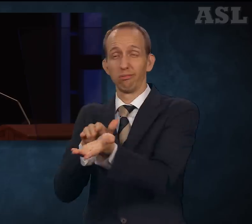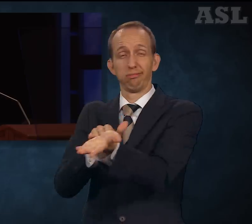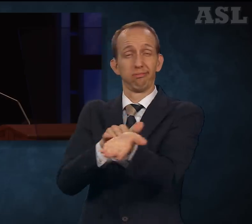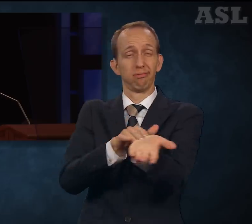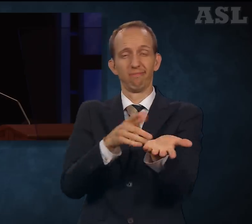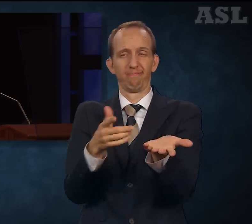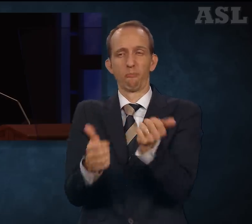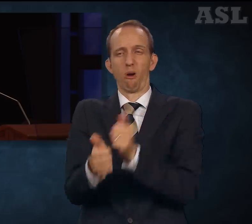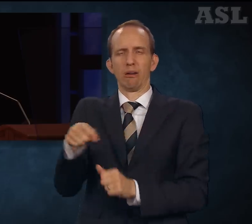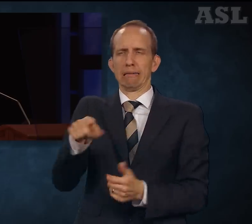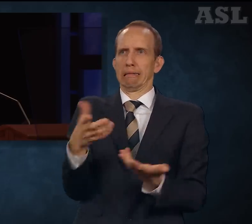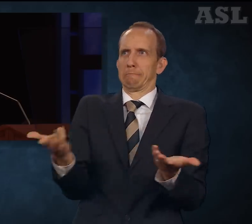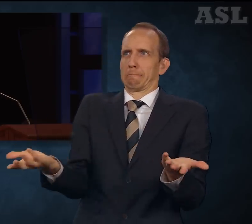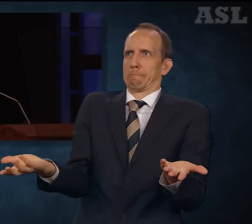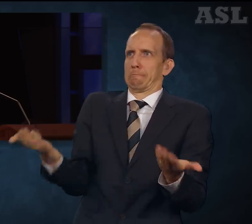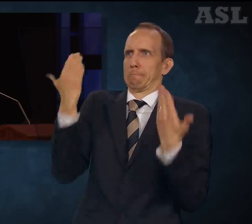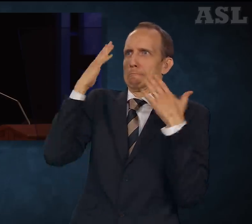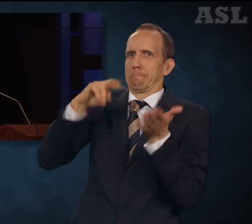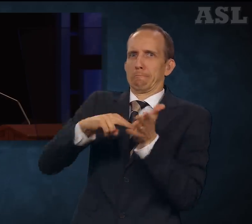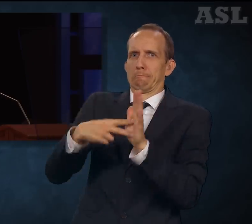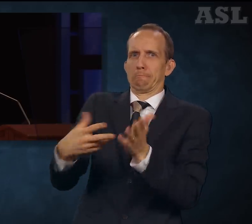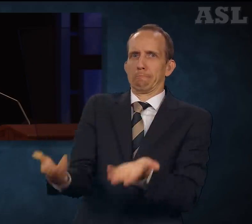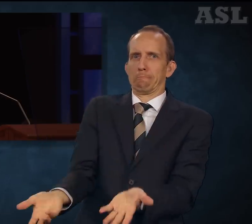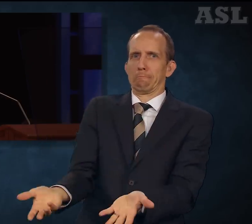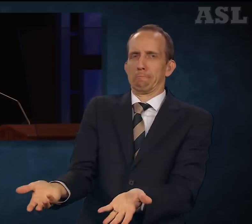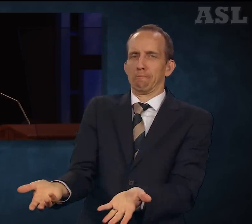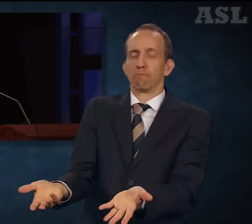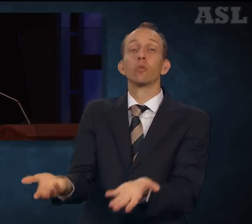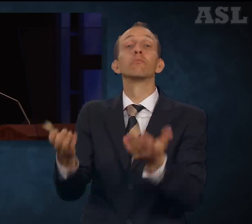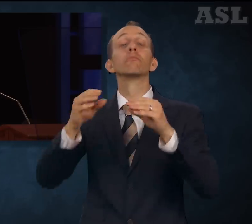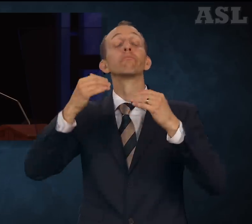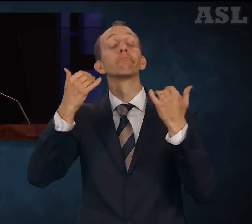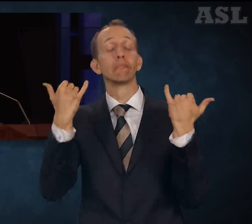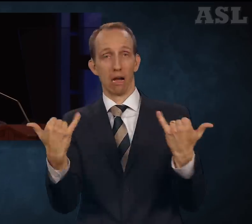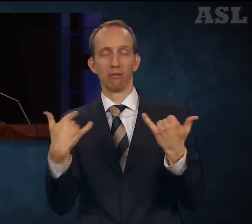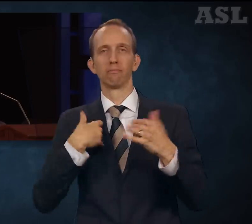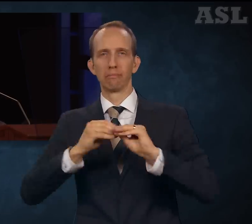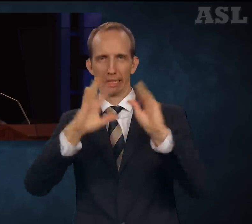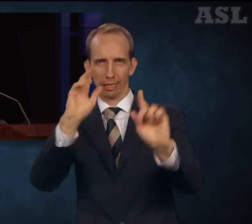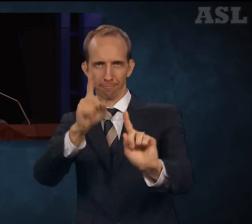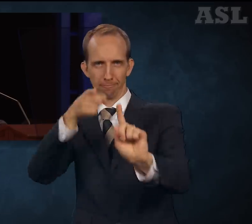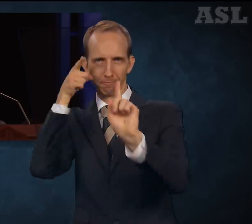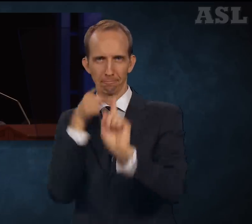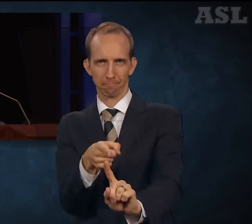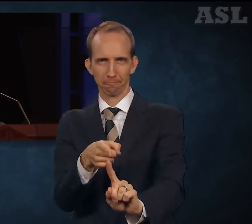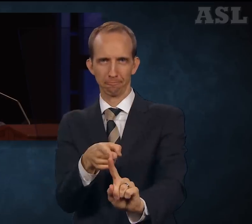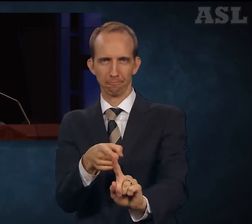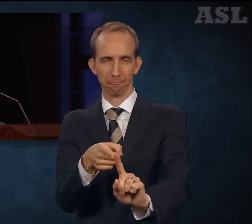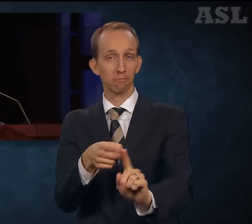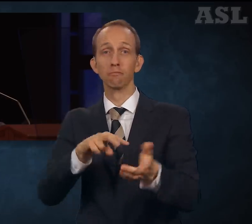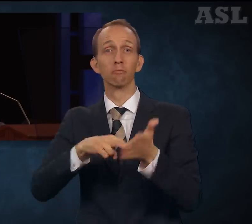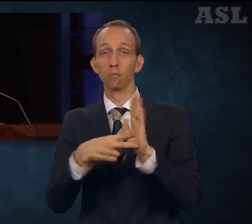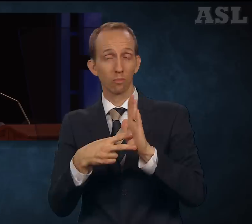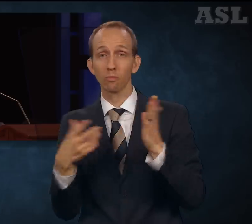WAS.